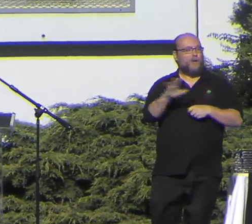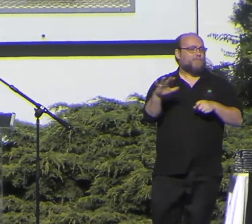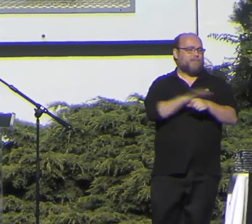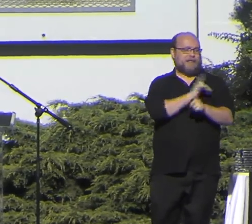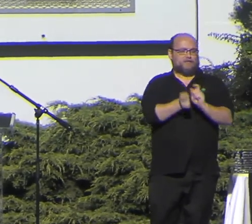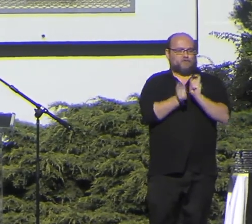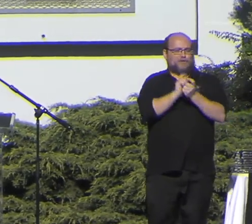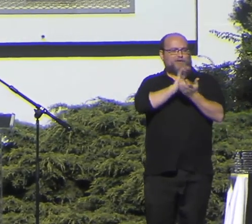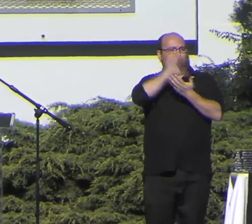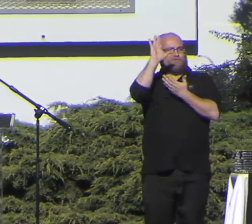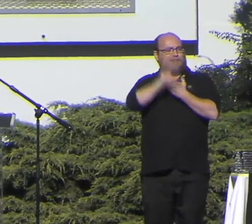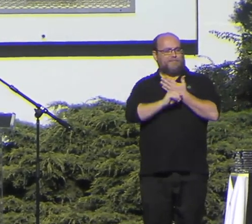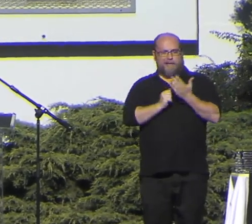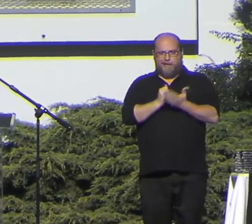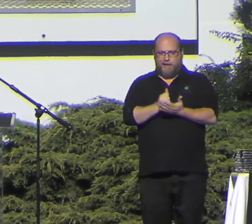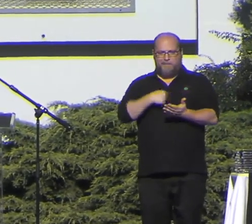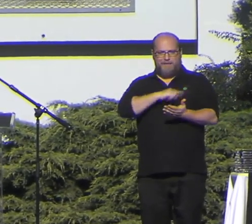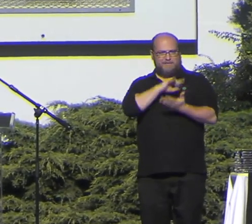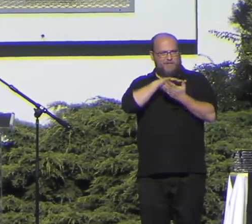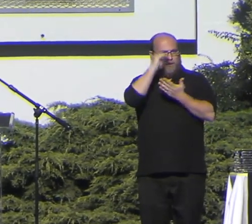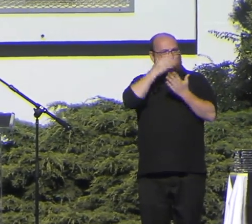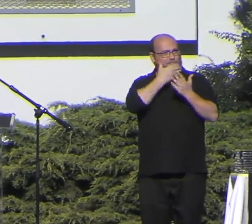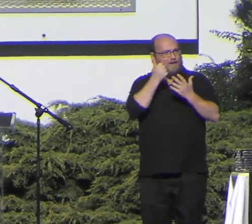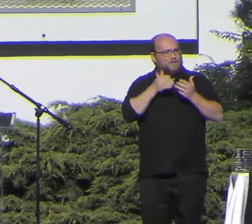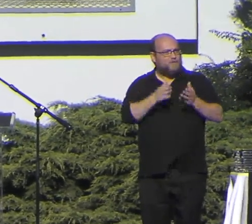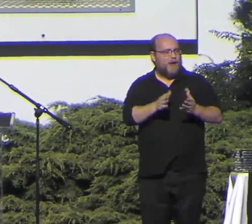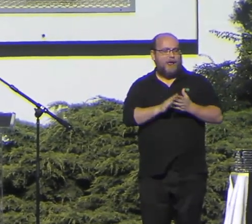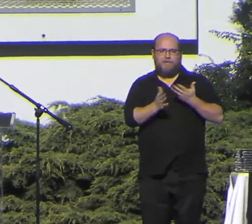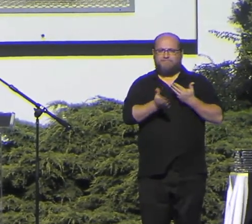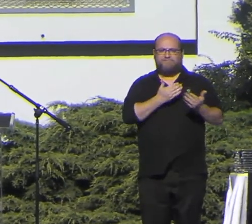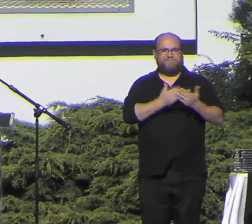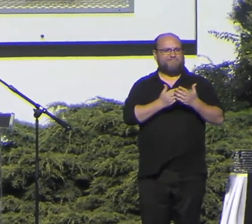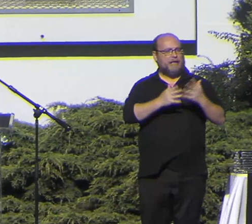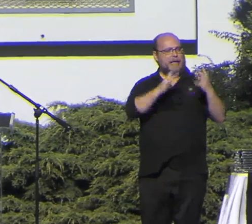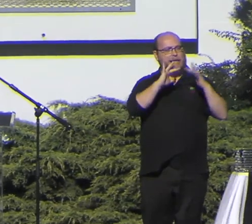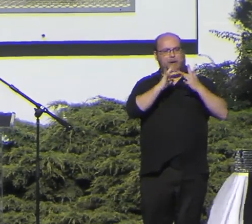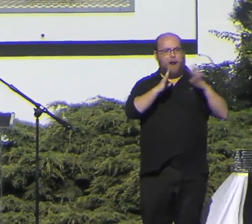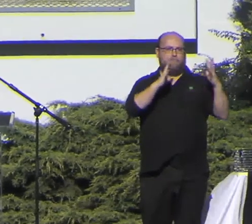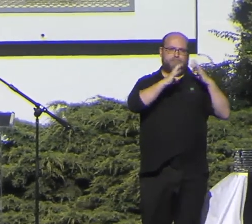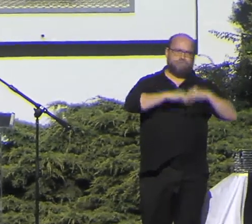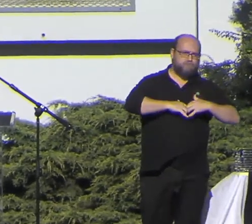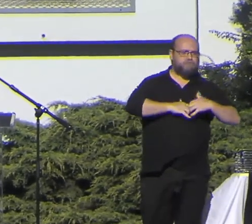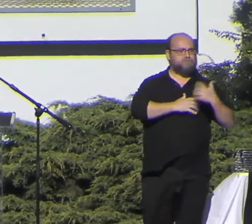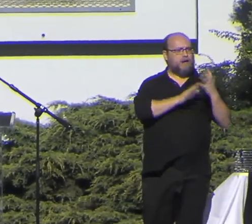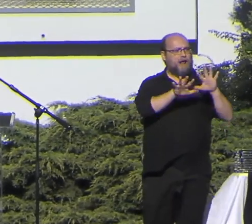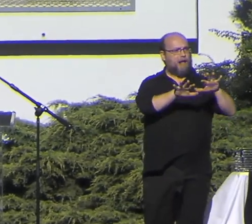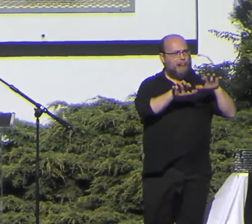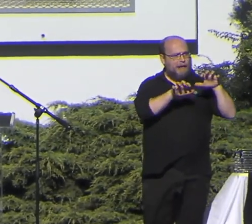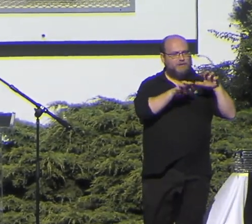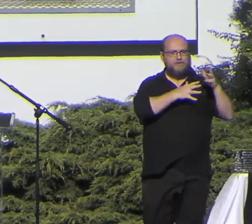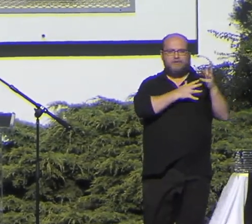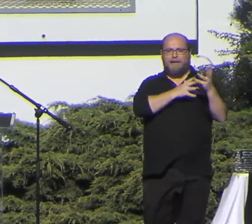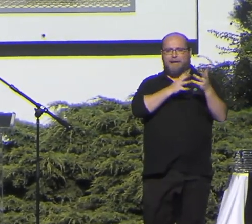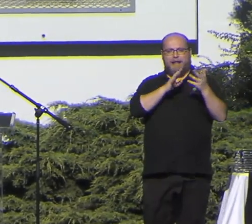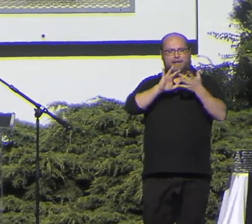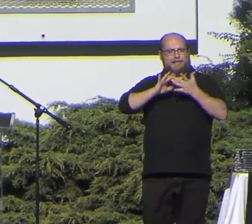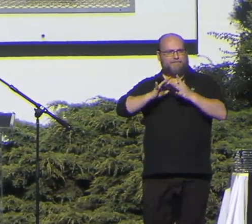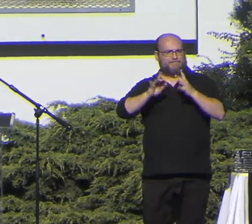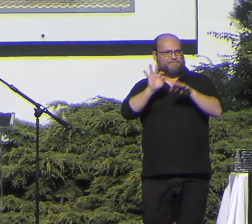to help us learn as best as we could through every glitch internet crash and malfunction. In person or remote you always strive to make us